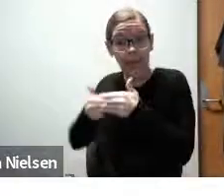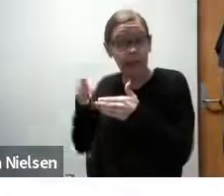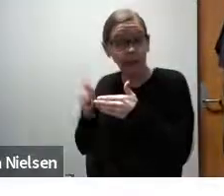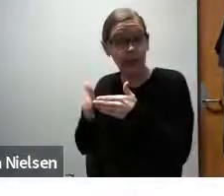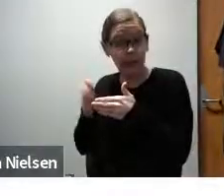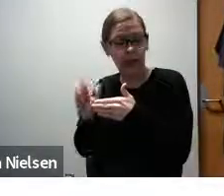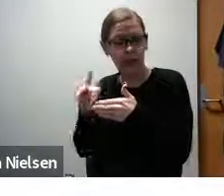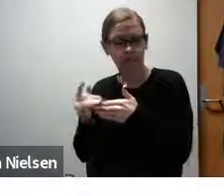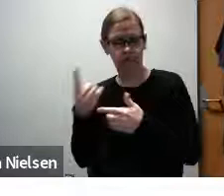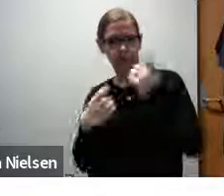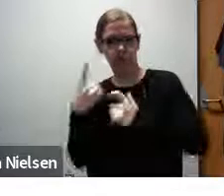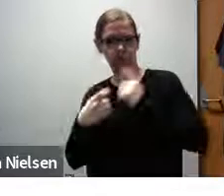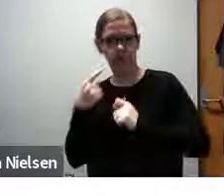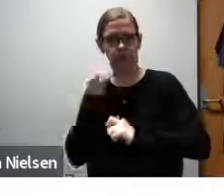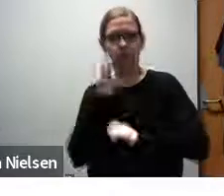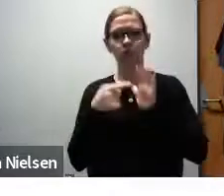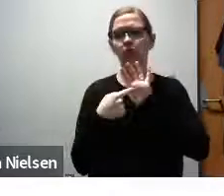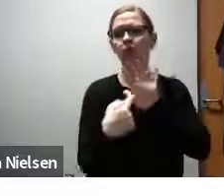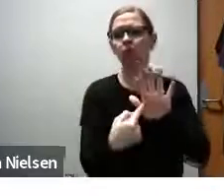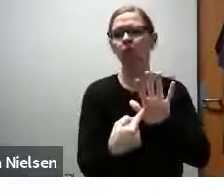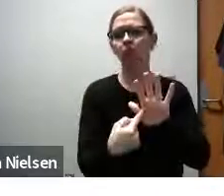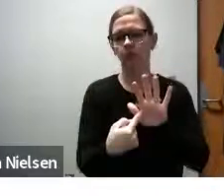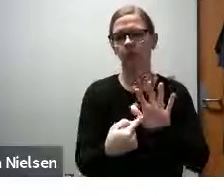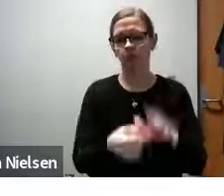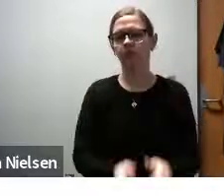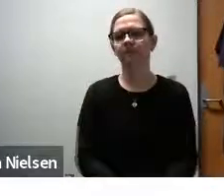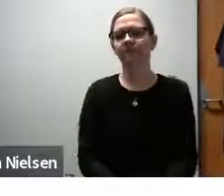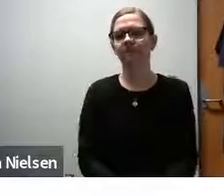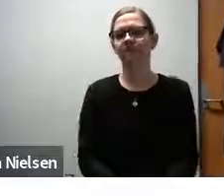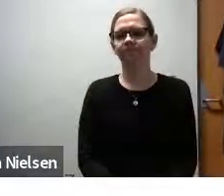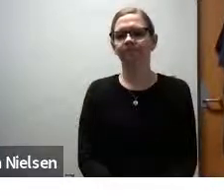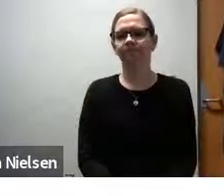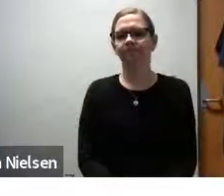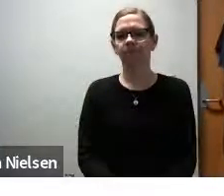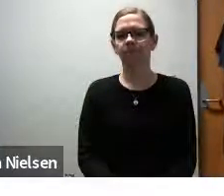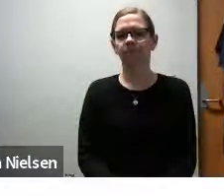Question section of the PD. I'll show you how to go in and set up a poll